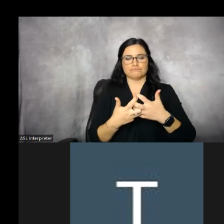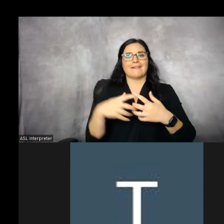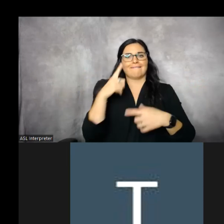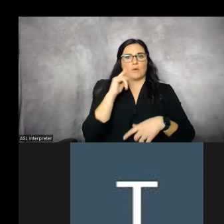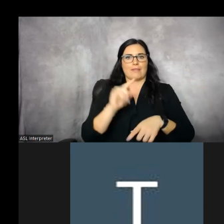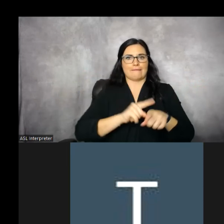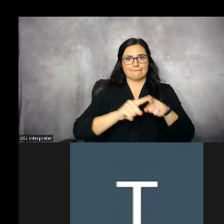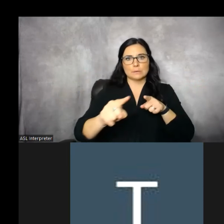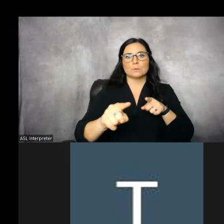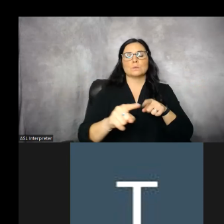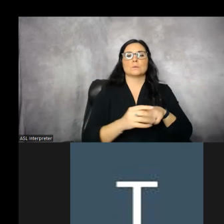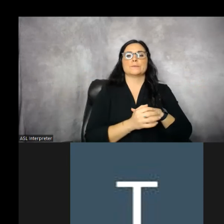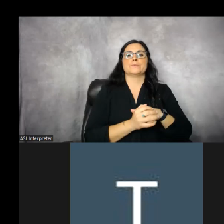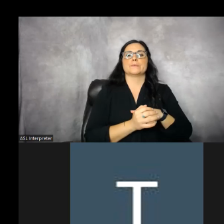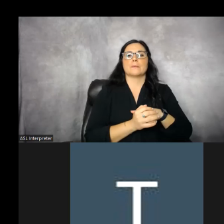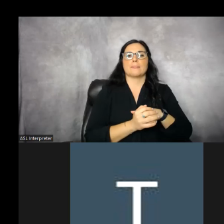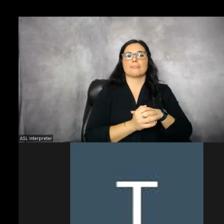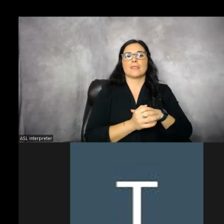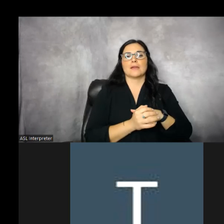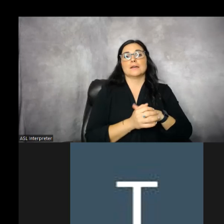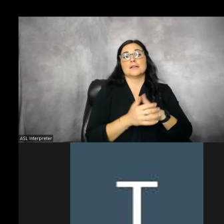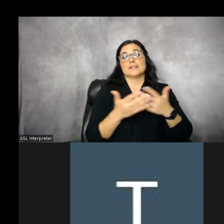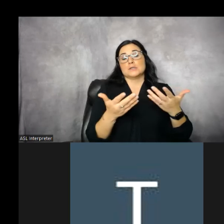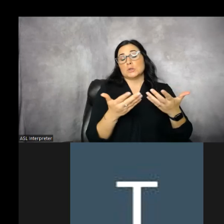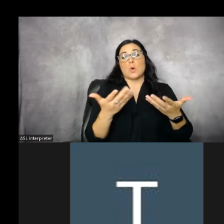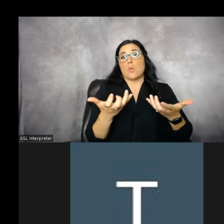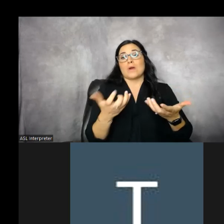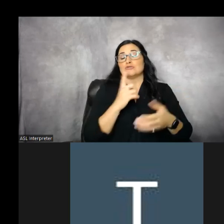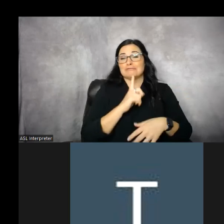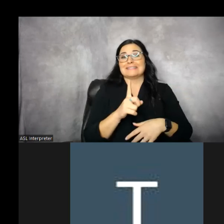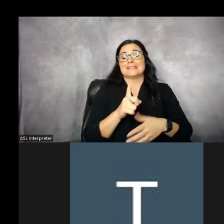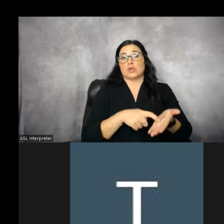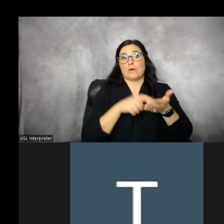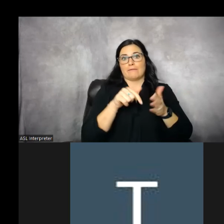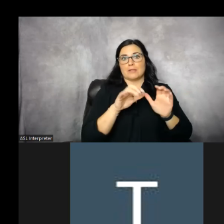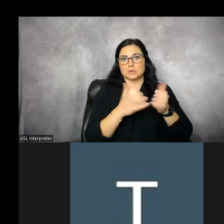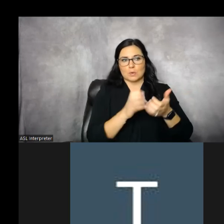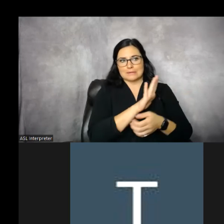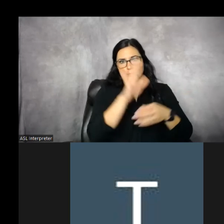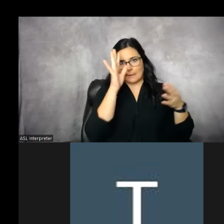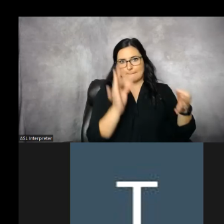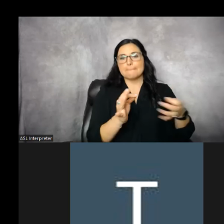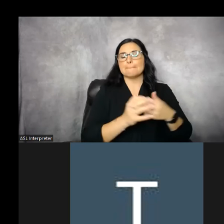and things like the essential requirements of the course. Got it. Thank you. Uh-huh.